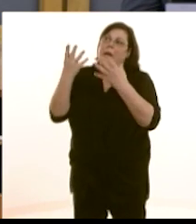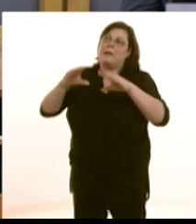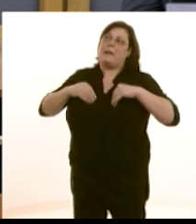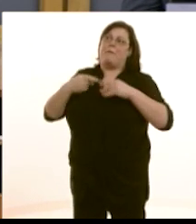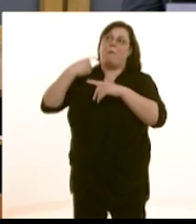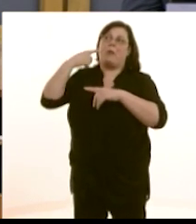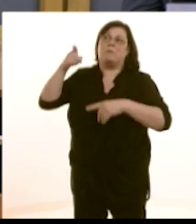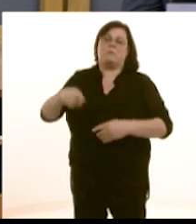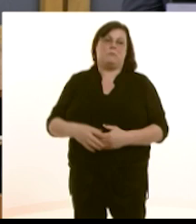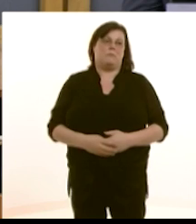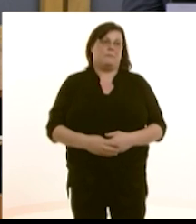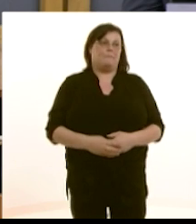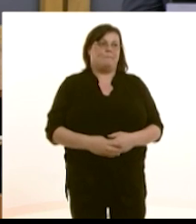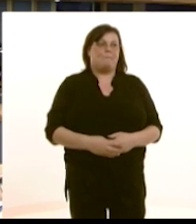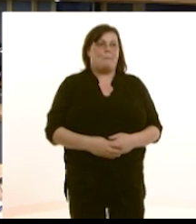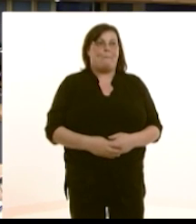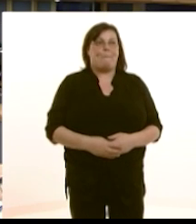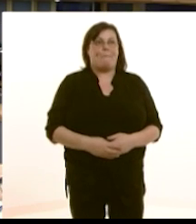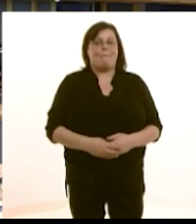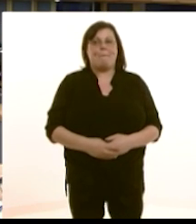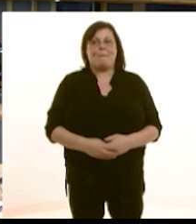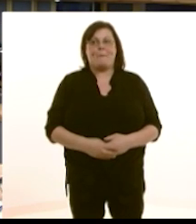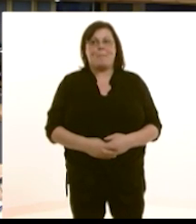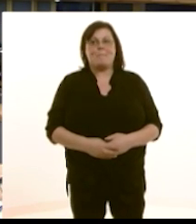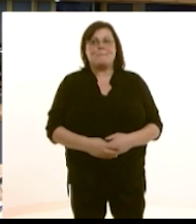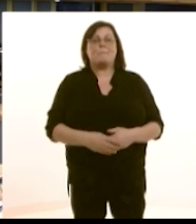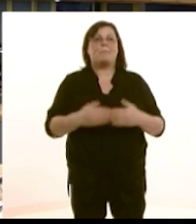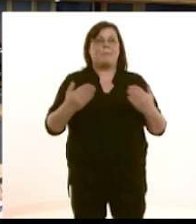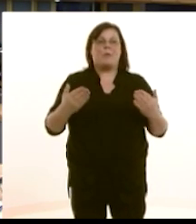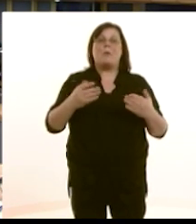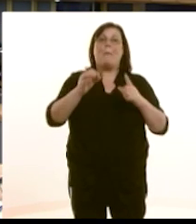Simon Thomas: Mae Plaid Cymru yn cytuno ‚ chi, Brif Weinidog, fod yna rannau oír Mesur hwn